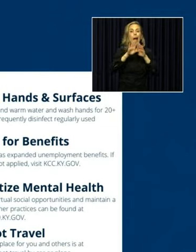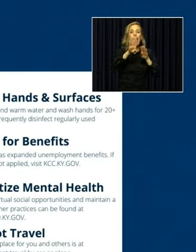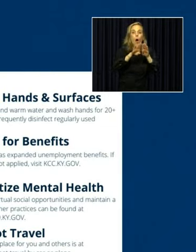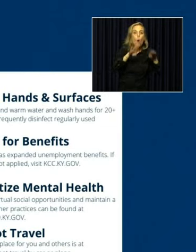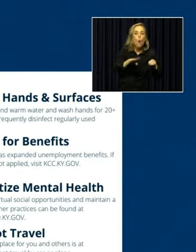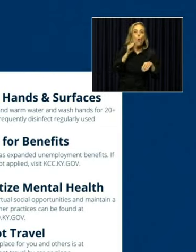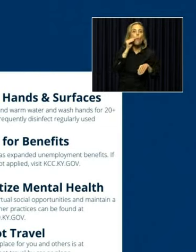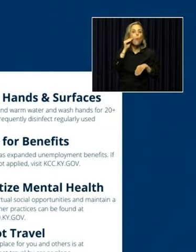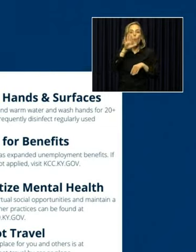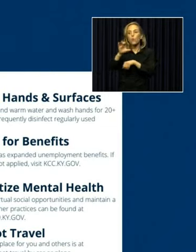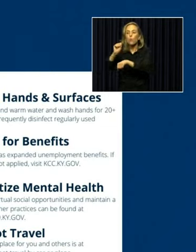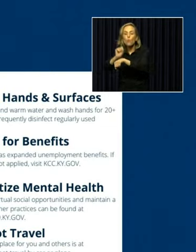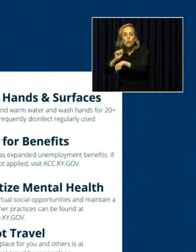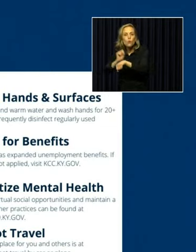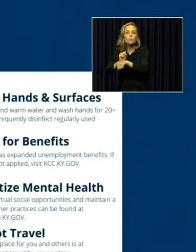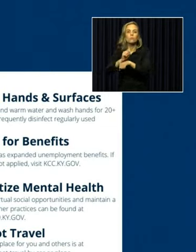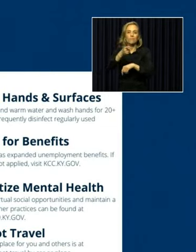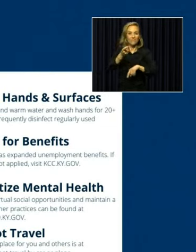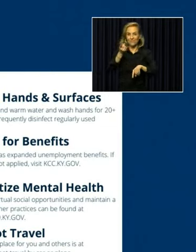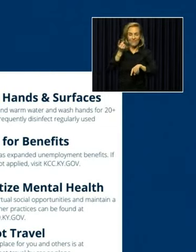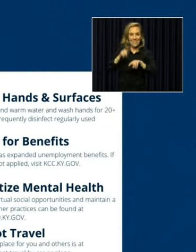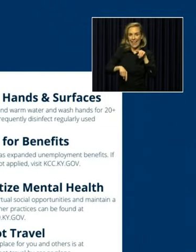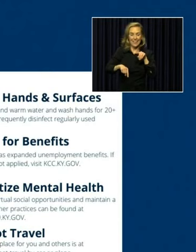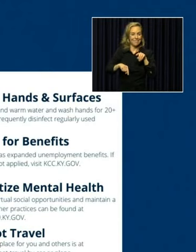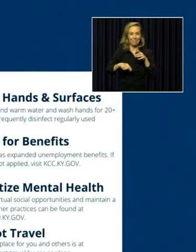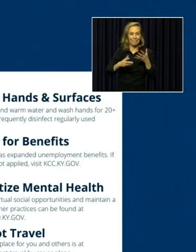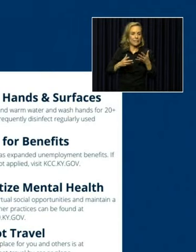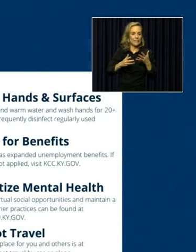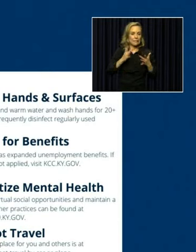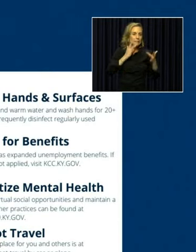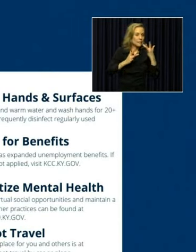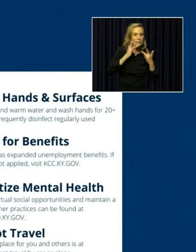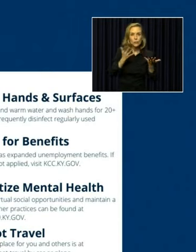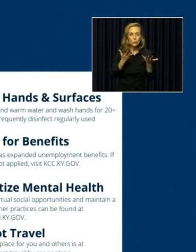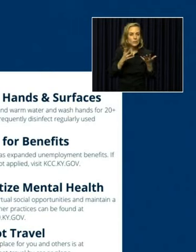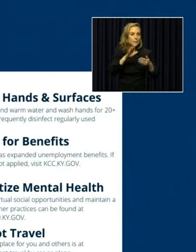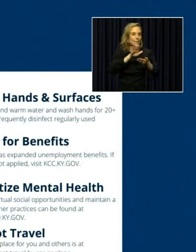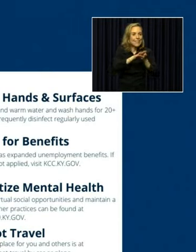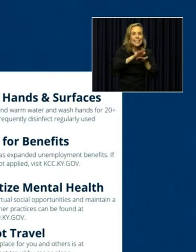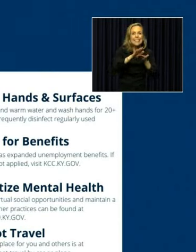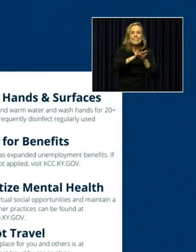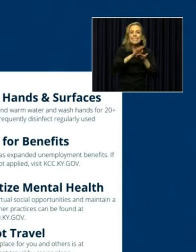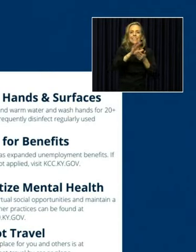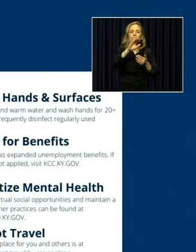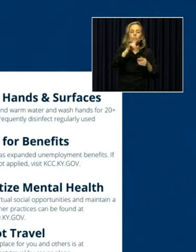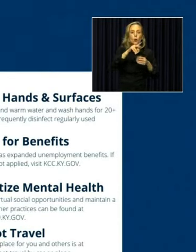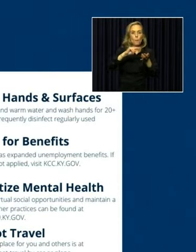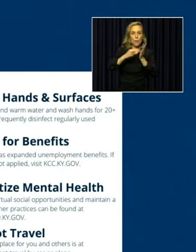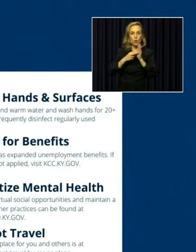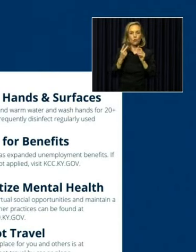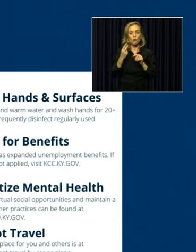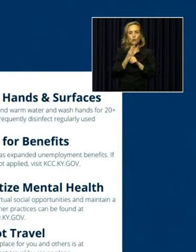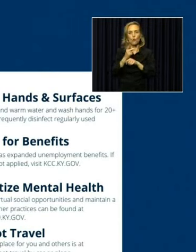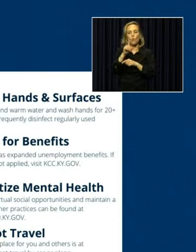CHALLENGING IF YOU ARE IN A SENIOR CARE FACILITY OR IF YOU'VE LIVED ON YOUR OWN AND ALL